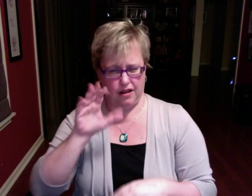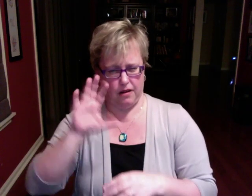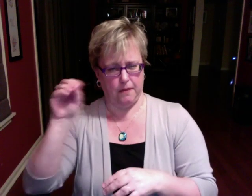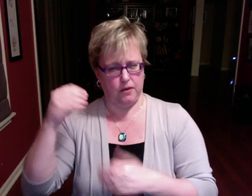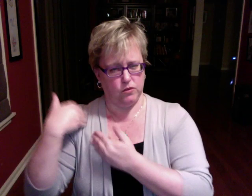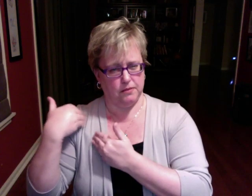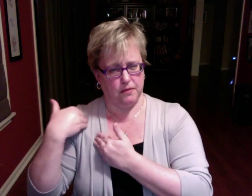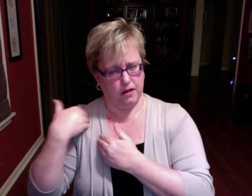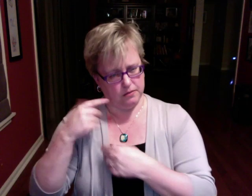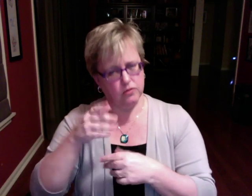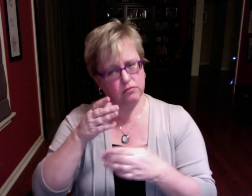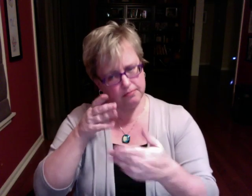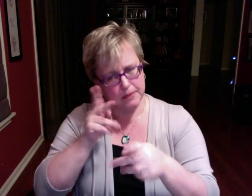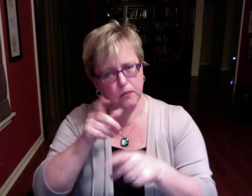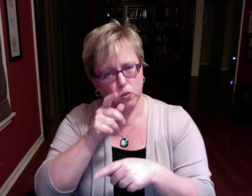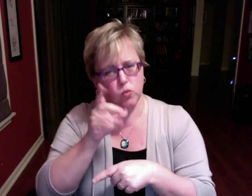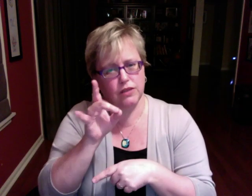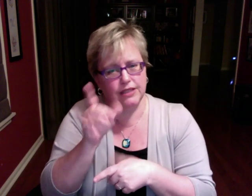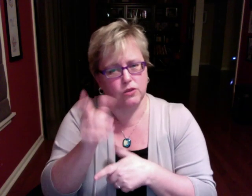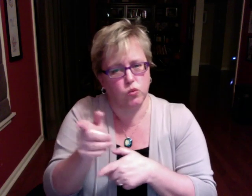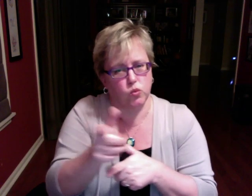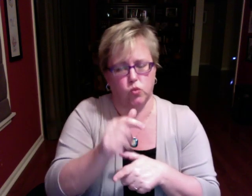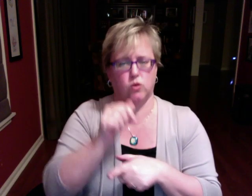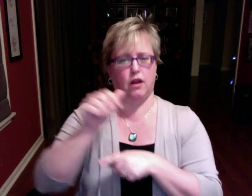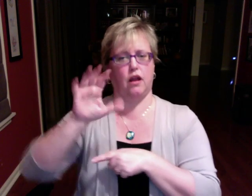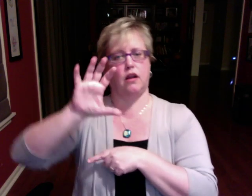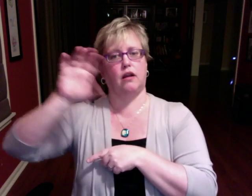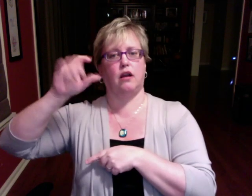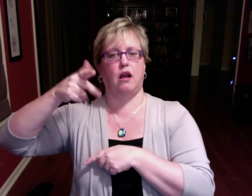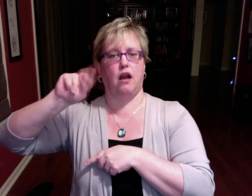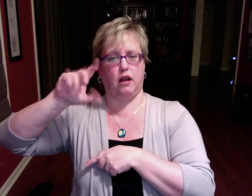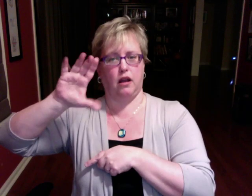He said the responsibilities lay solely on the shooter, not on the companies.